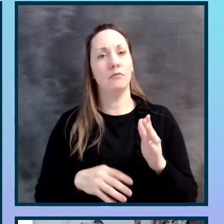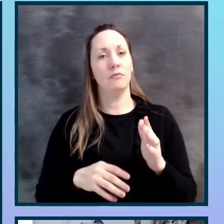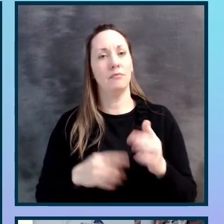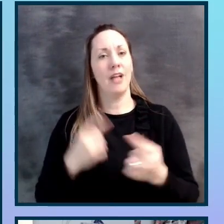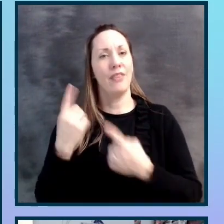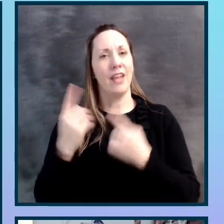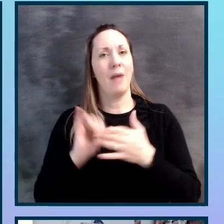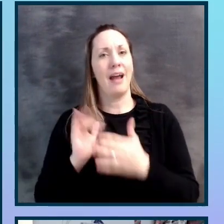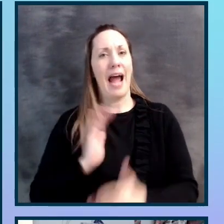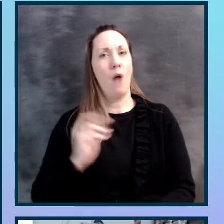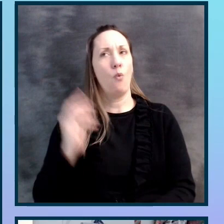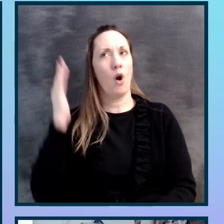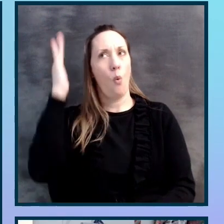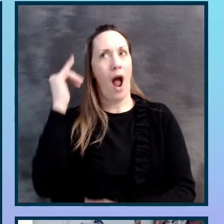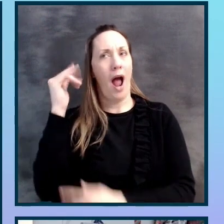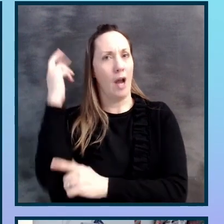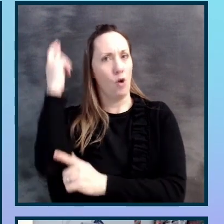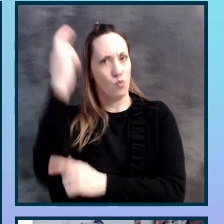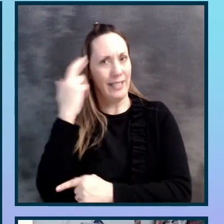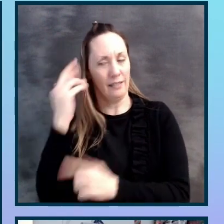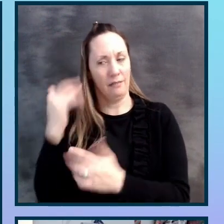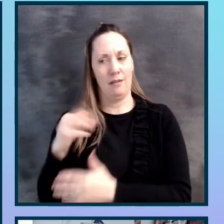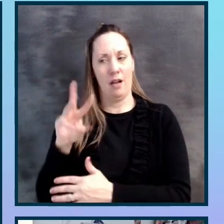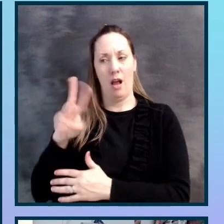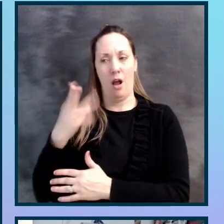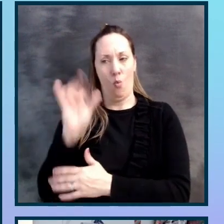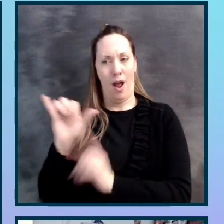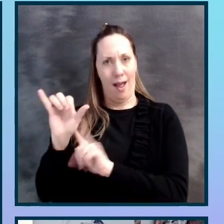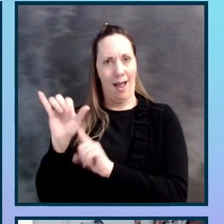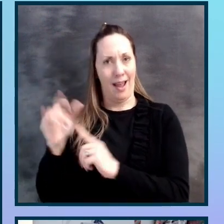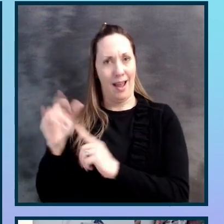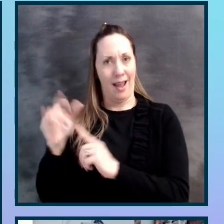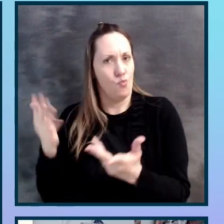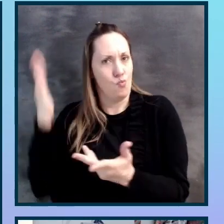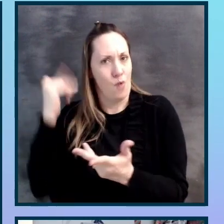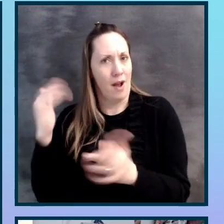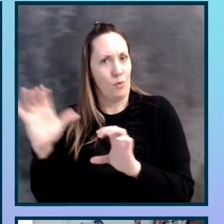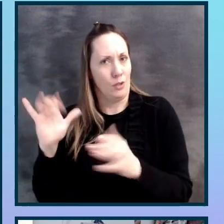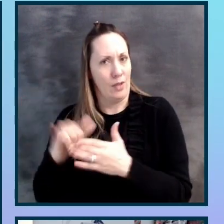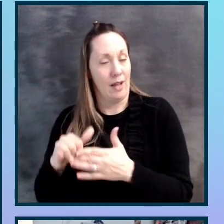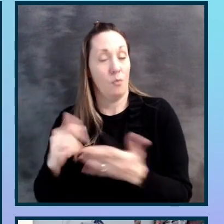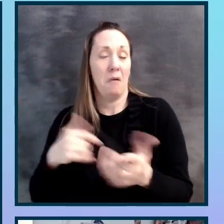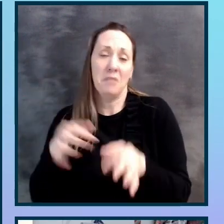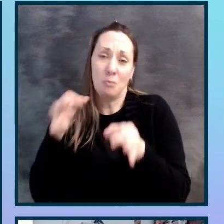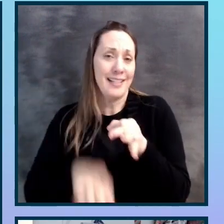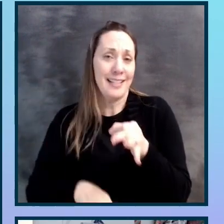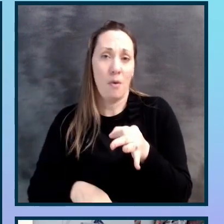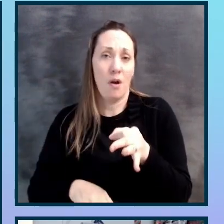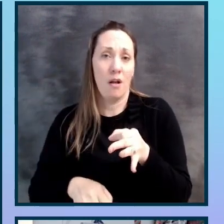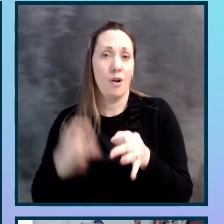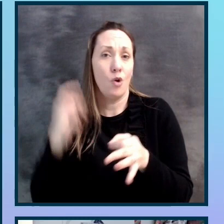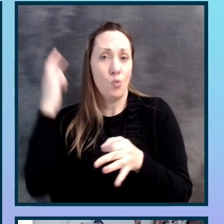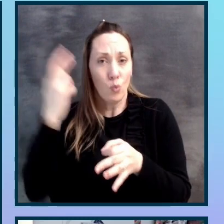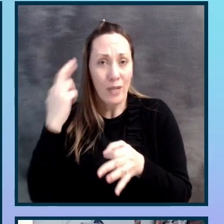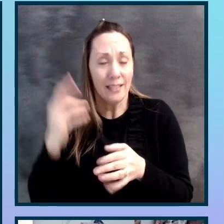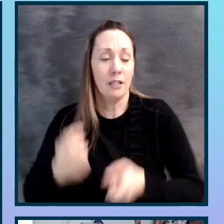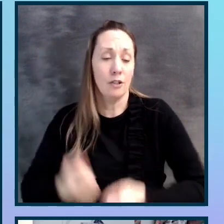At least I hope you're asking that. Well, it's pretty simple. Our why is to inspire curiosity,